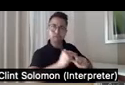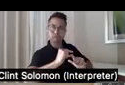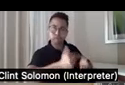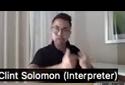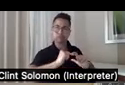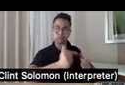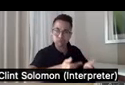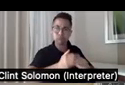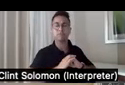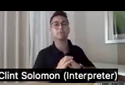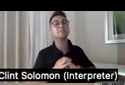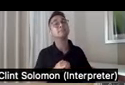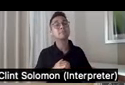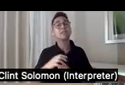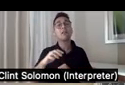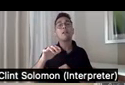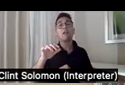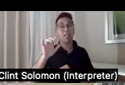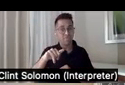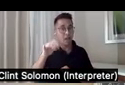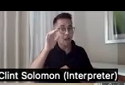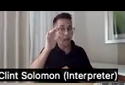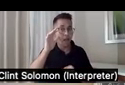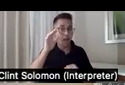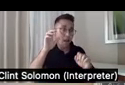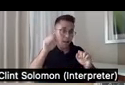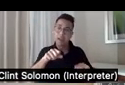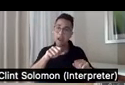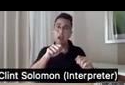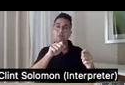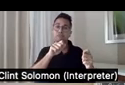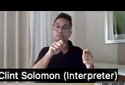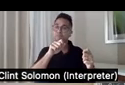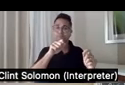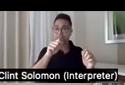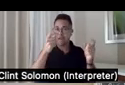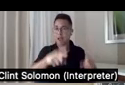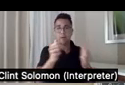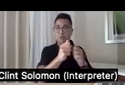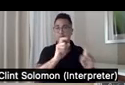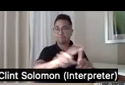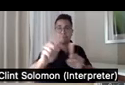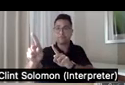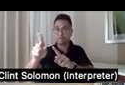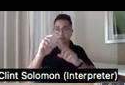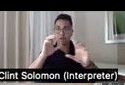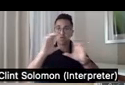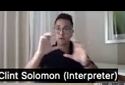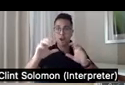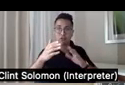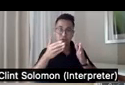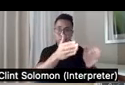and that can of course be across communication forms story boxes which we'll talk about today